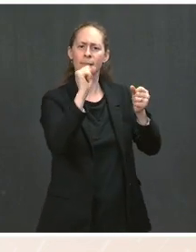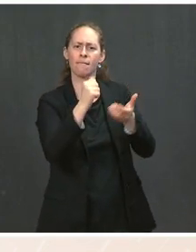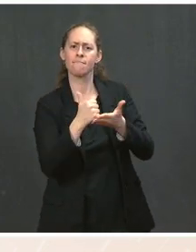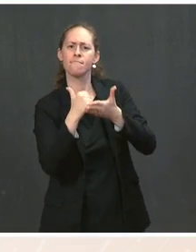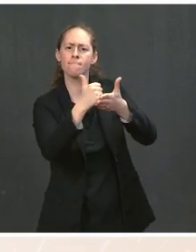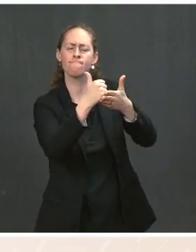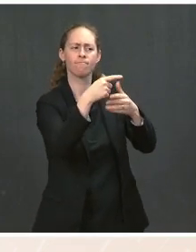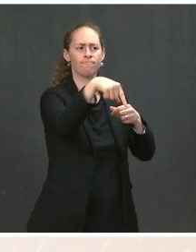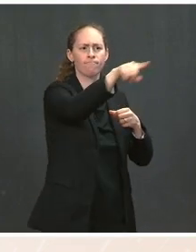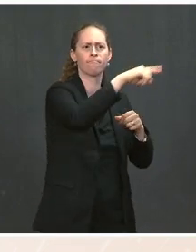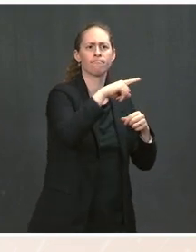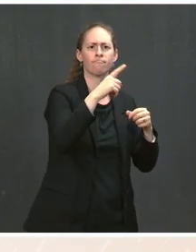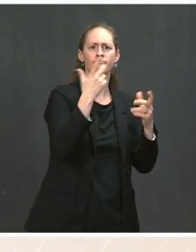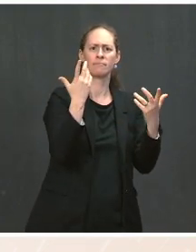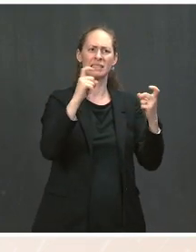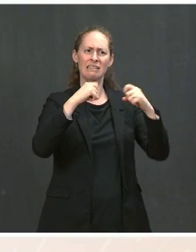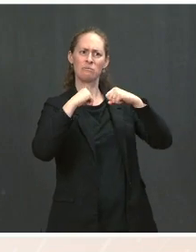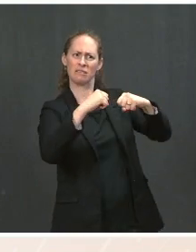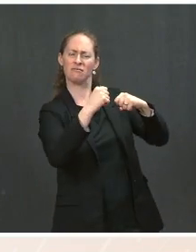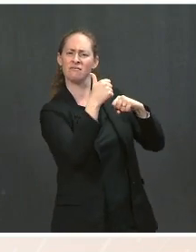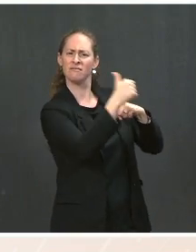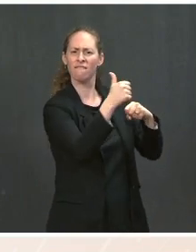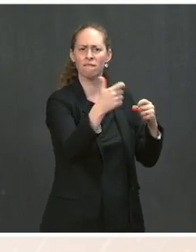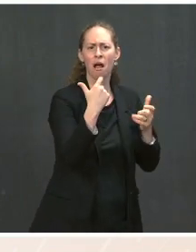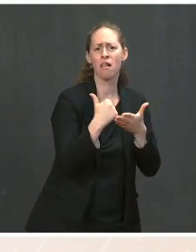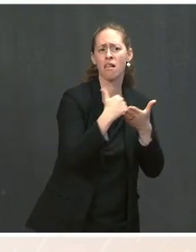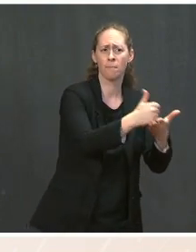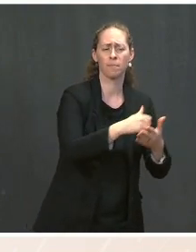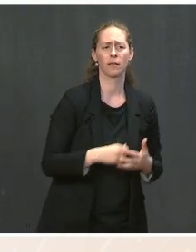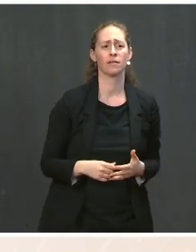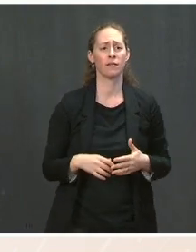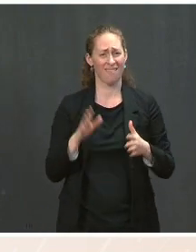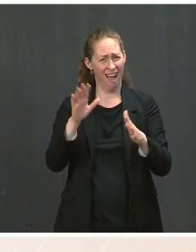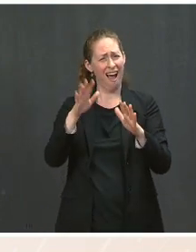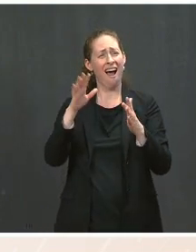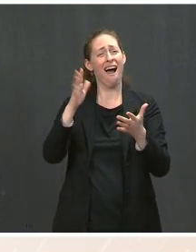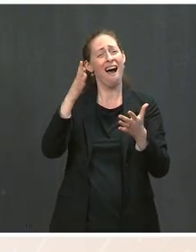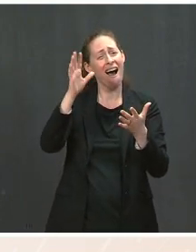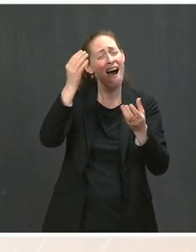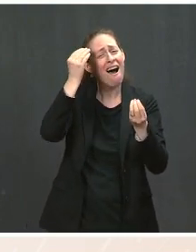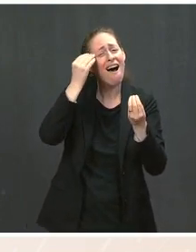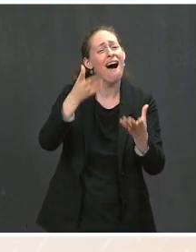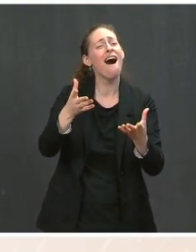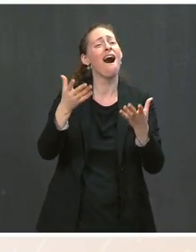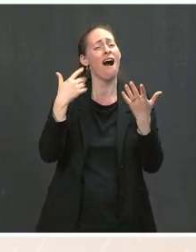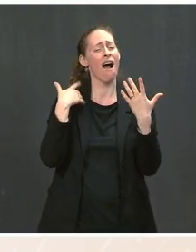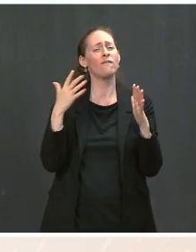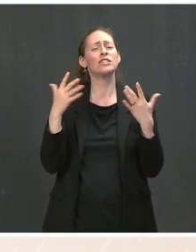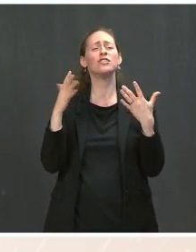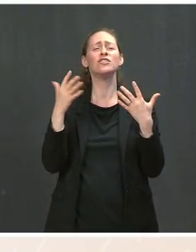Ms. Psaki: Well, first, I will say that we believe we have the means to keep our eye on any terrorist threats